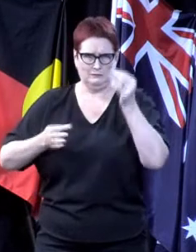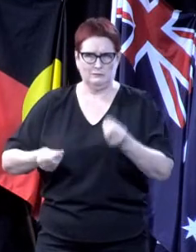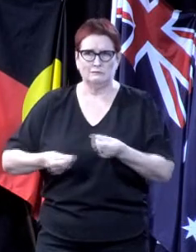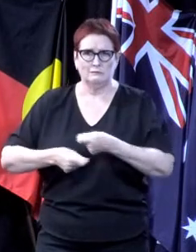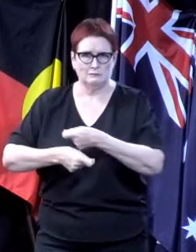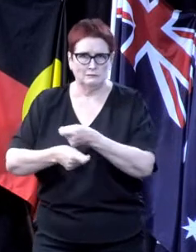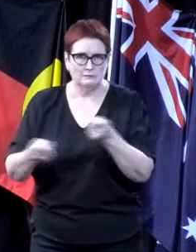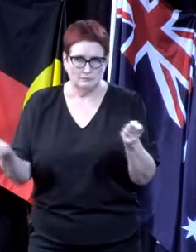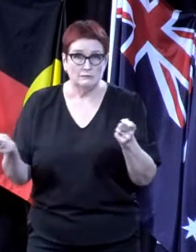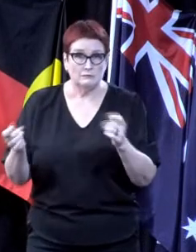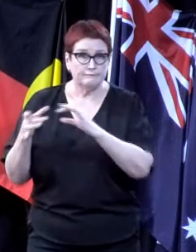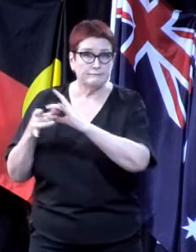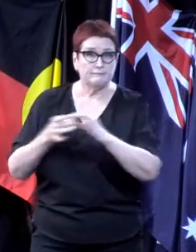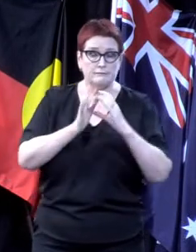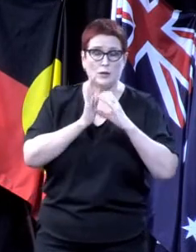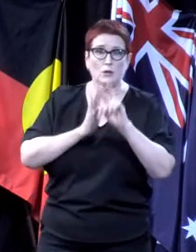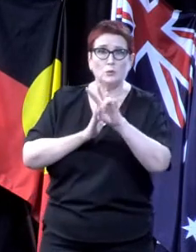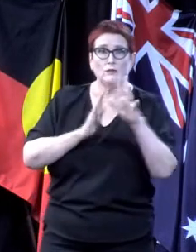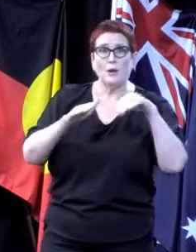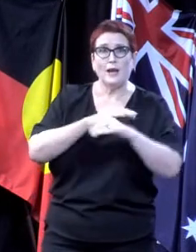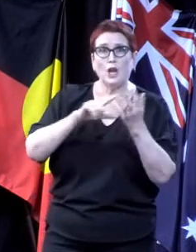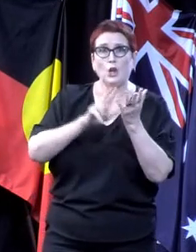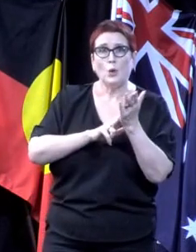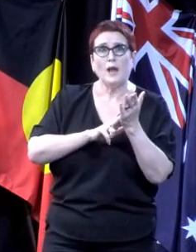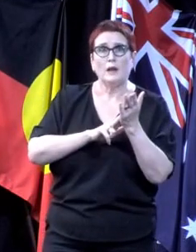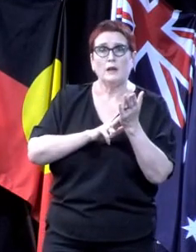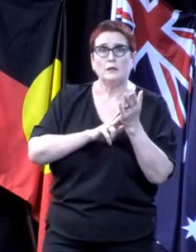by Article 24 of the UN Convention of the Rights of Persons